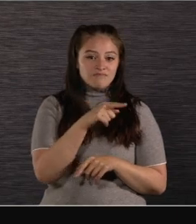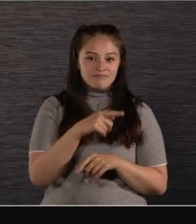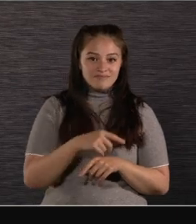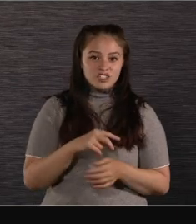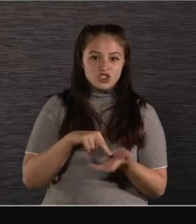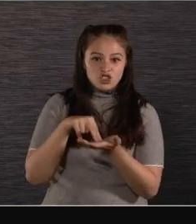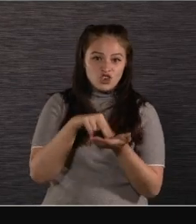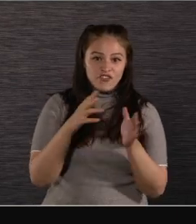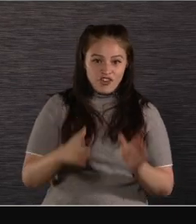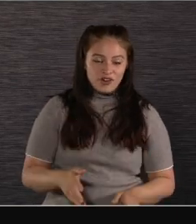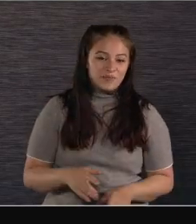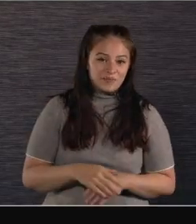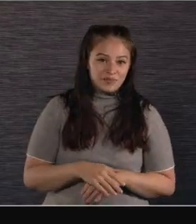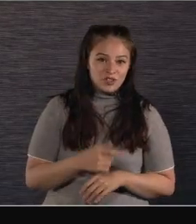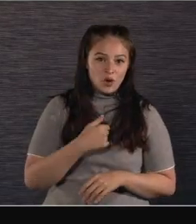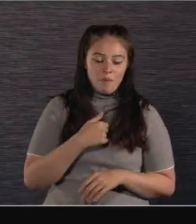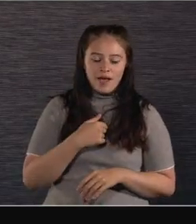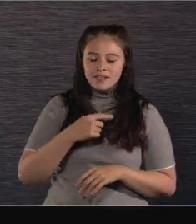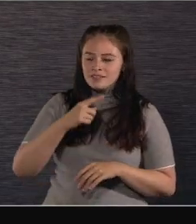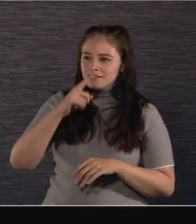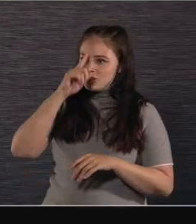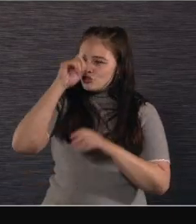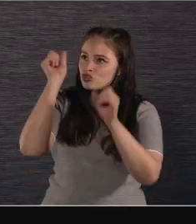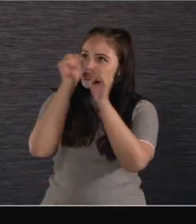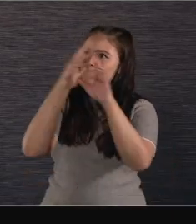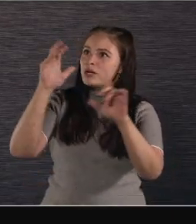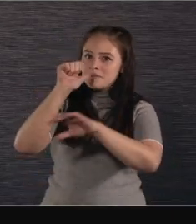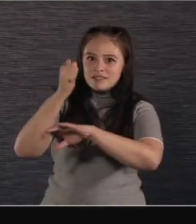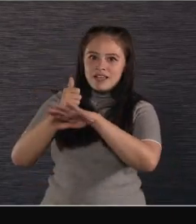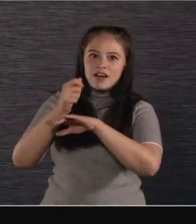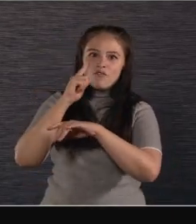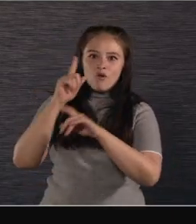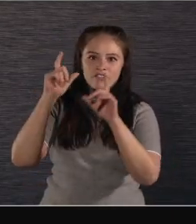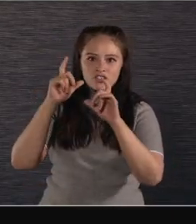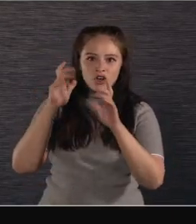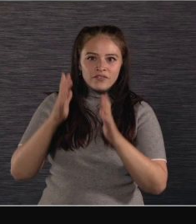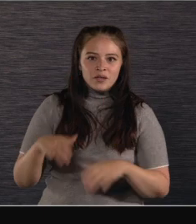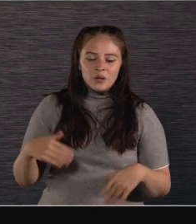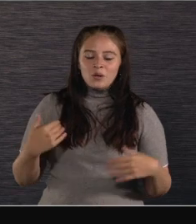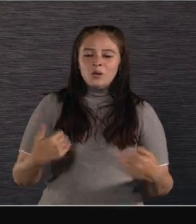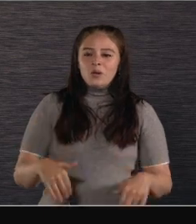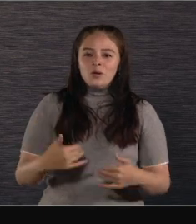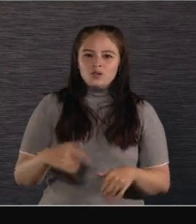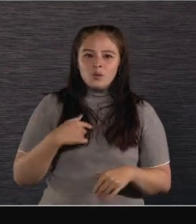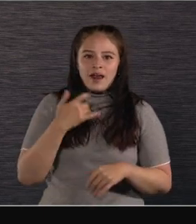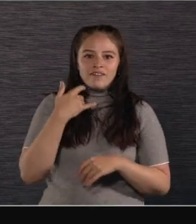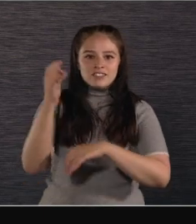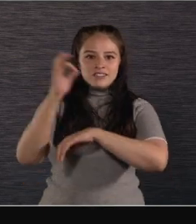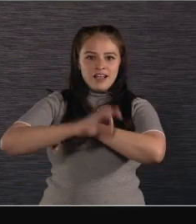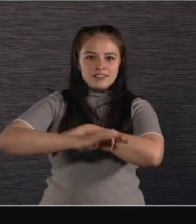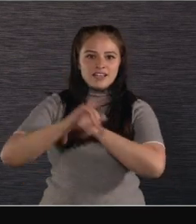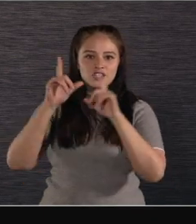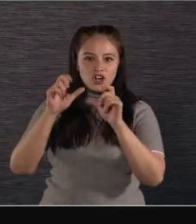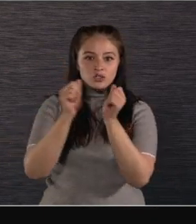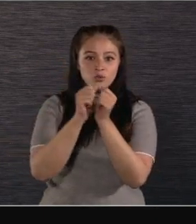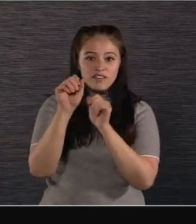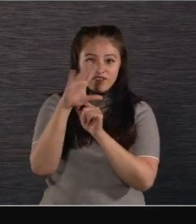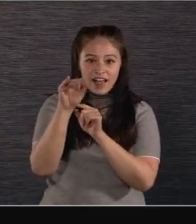This is my dream. Setup right here for photography. We're going to get some sunset shots with the flash. Let's do this.